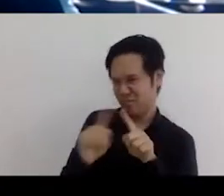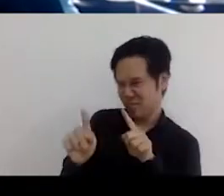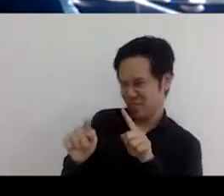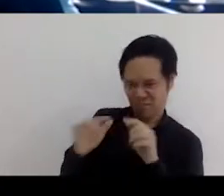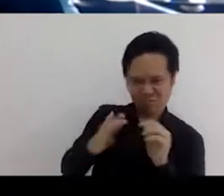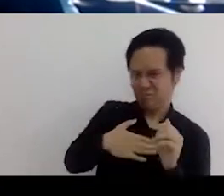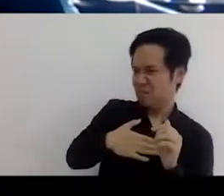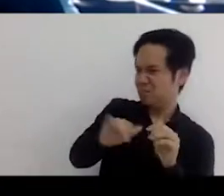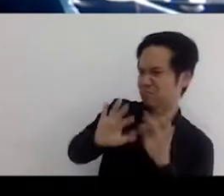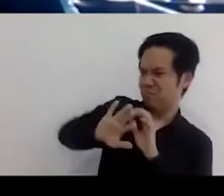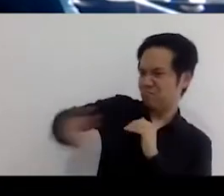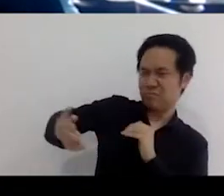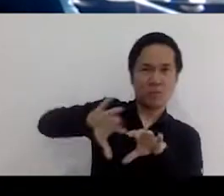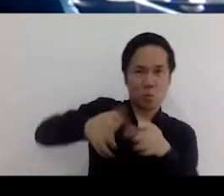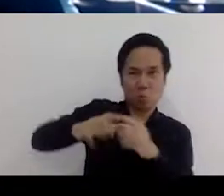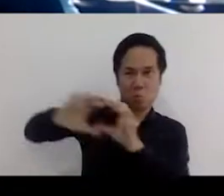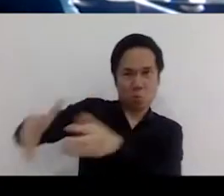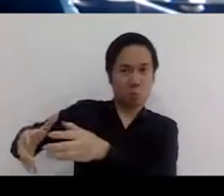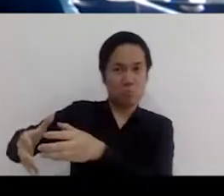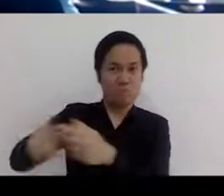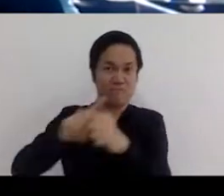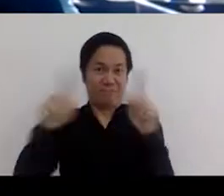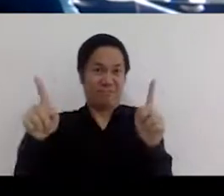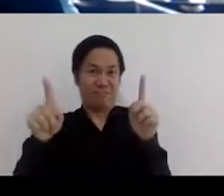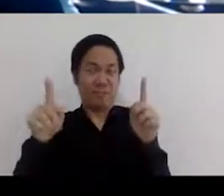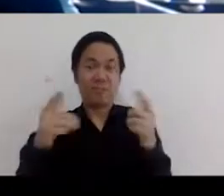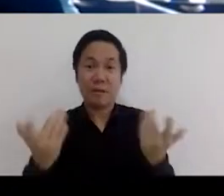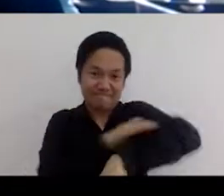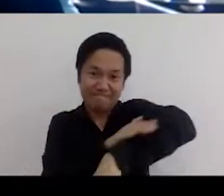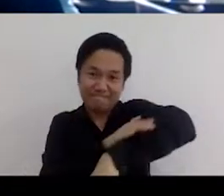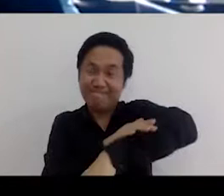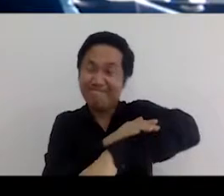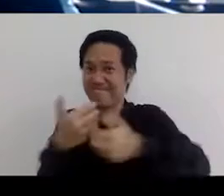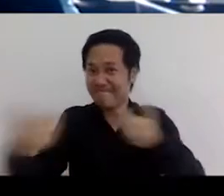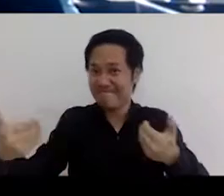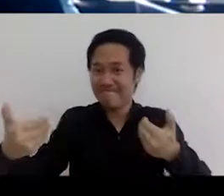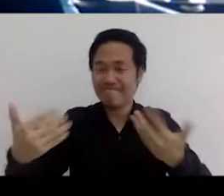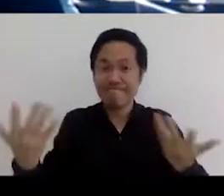is that all these partnerships were established before the crisis.